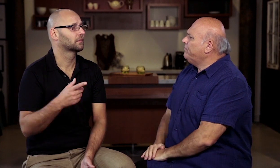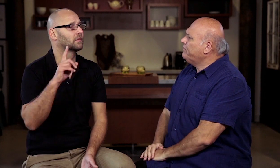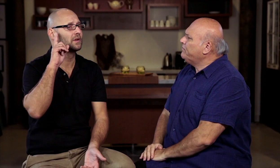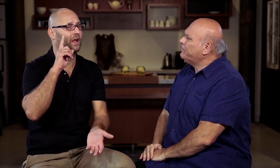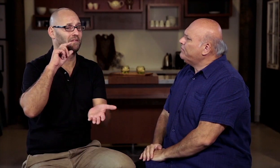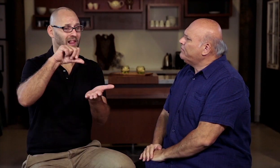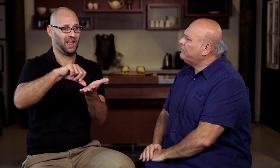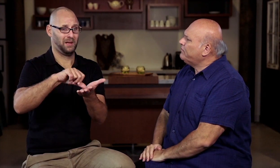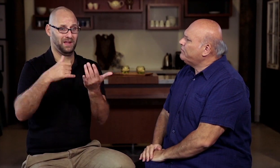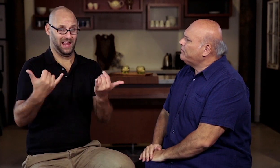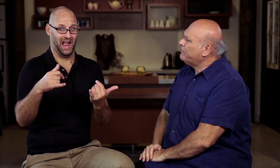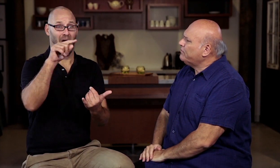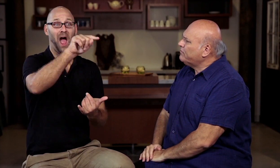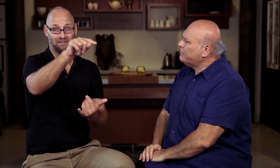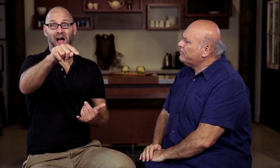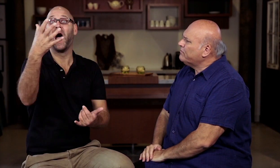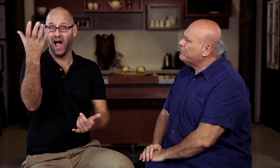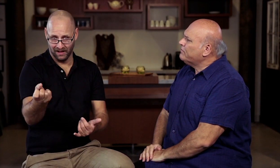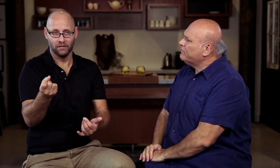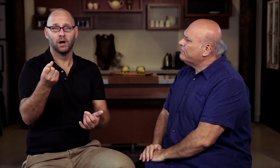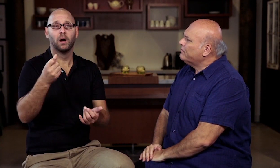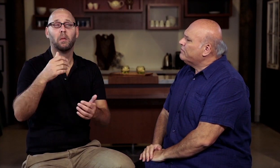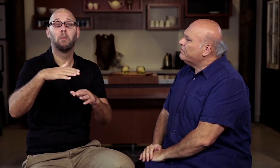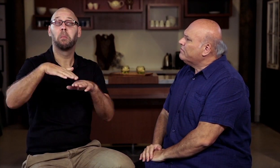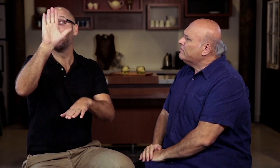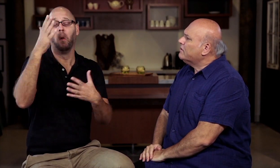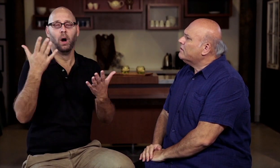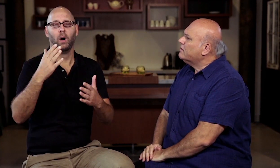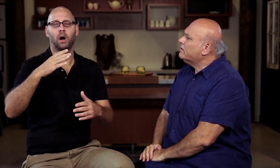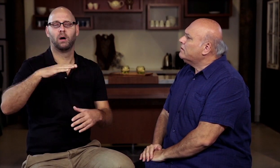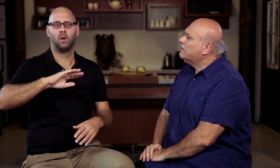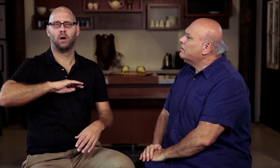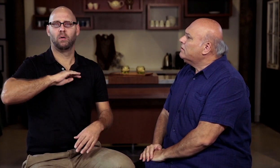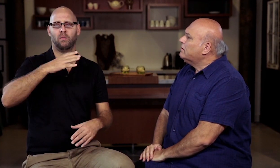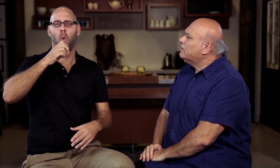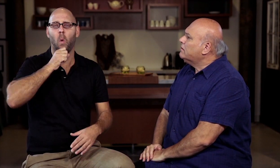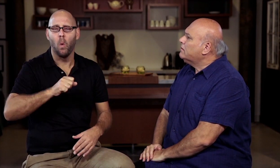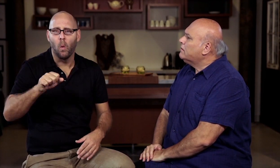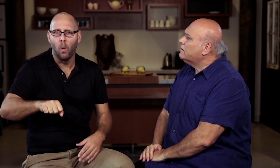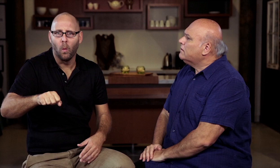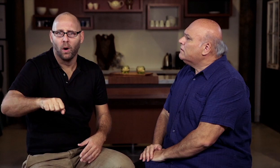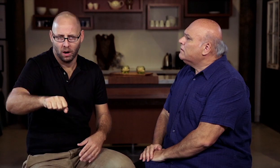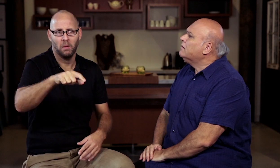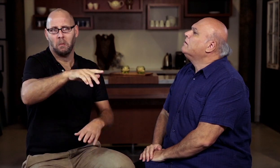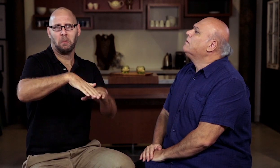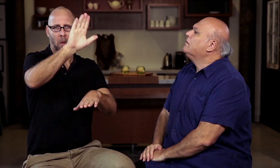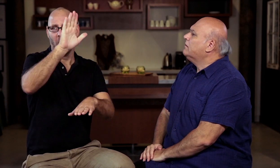Deaf clubs that are still going nowadays tend to be mostly older people, less of the youth are participating.